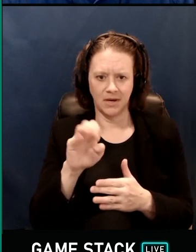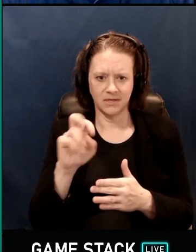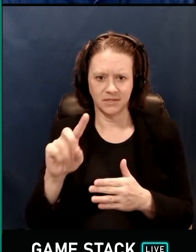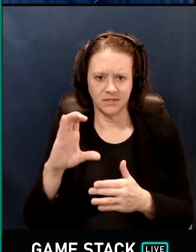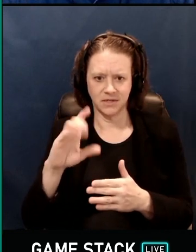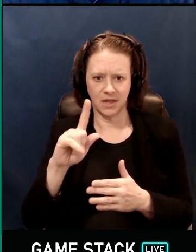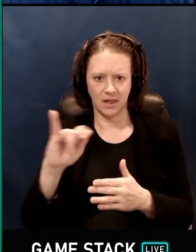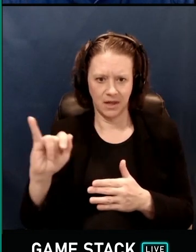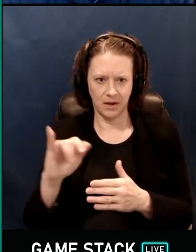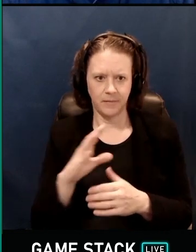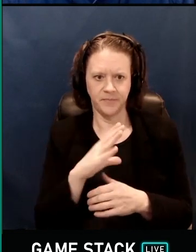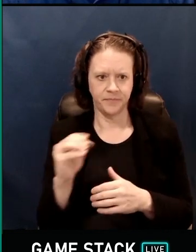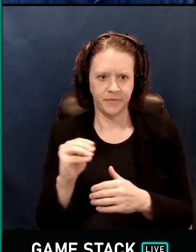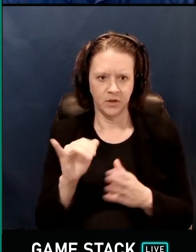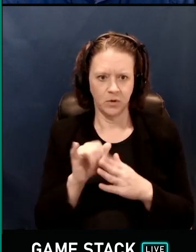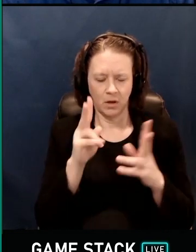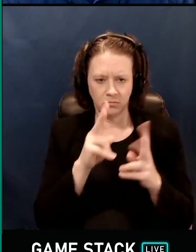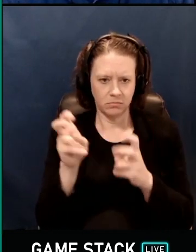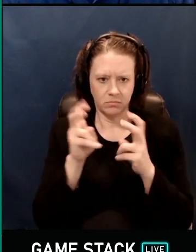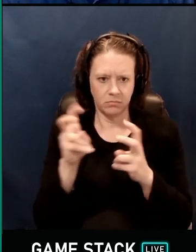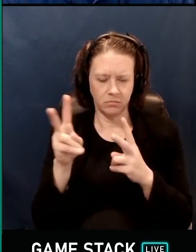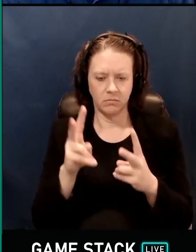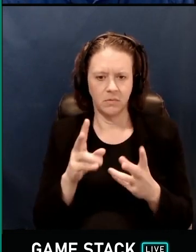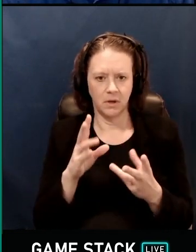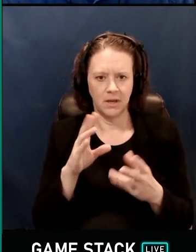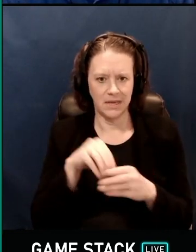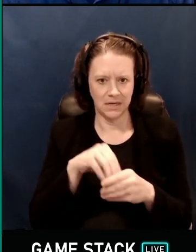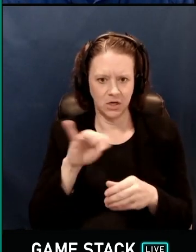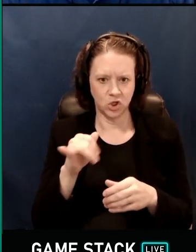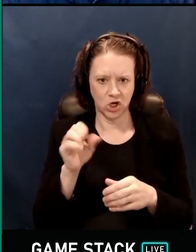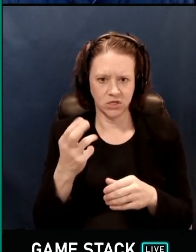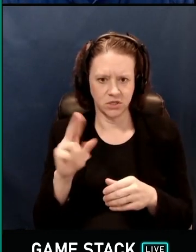template syntax in json configuration files.